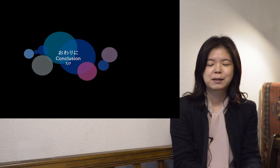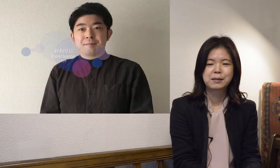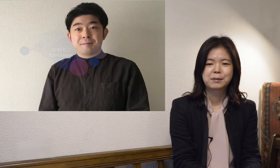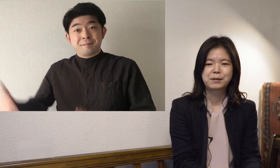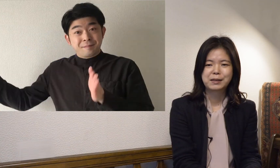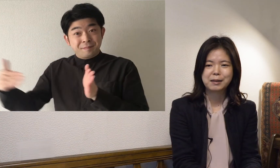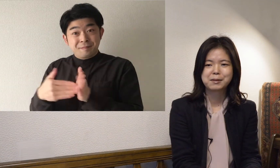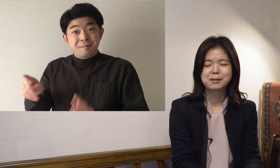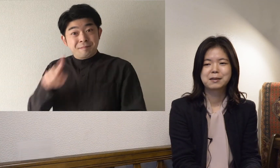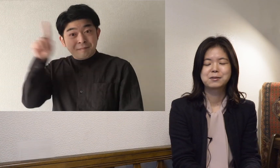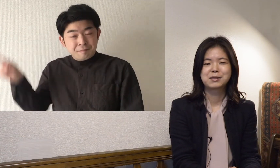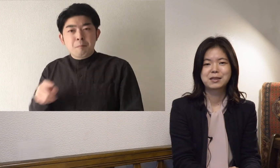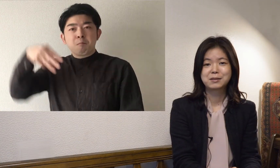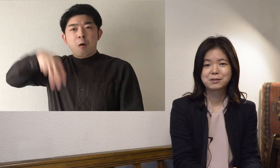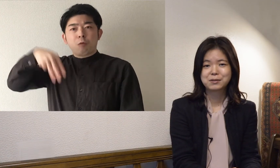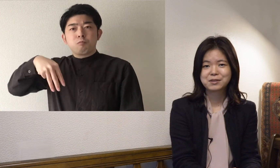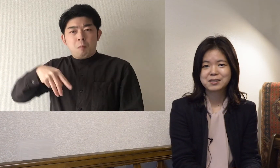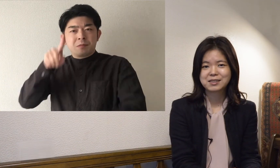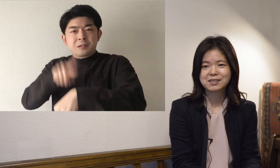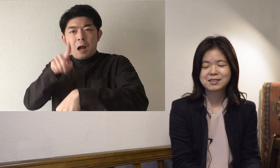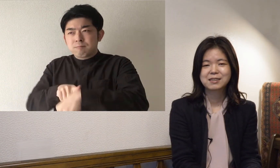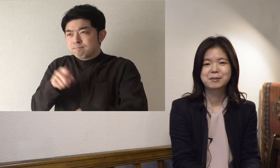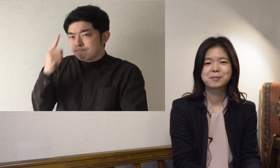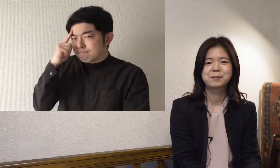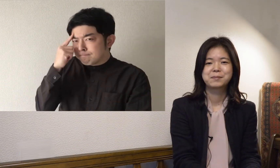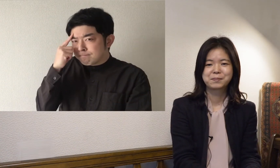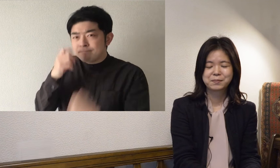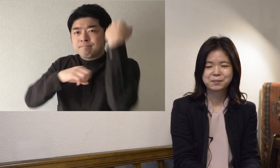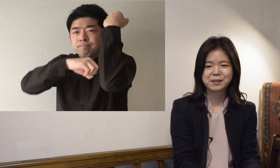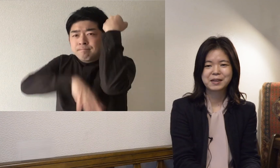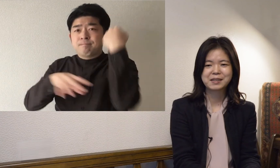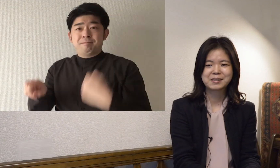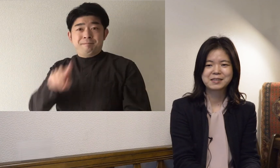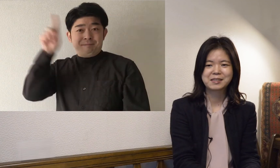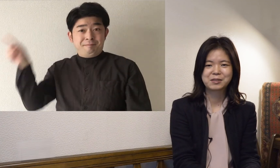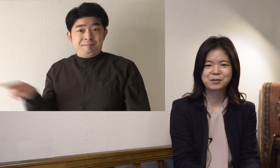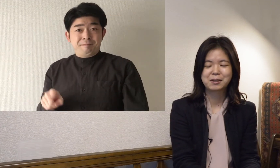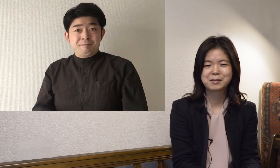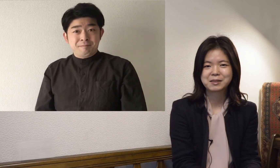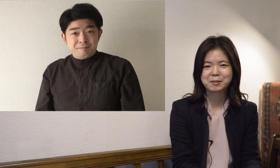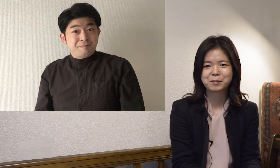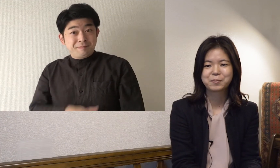This is the outline of McTaggart's theory of time. What do you think?